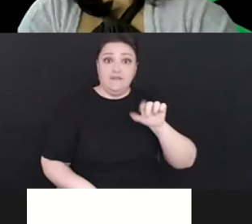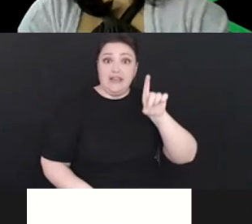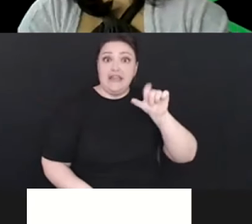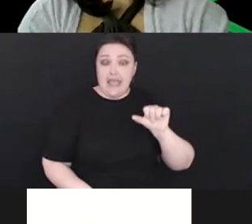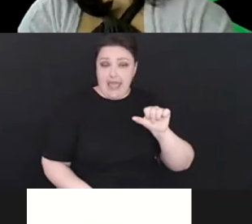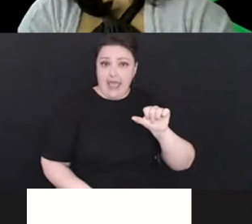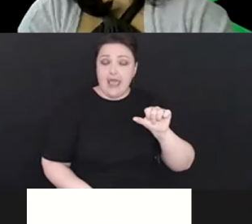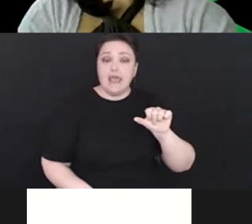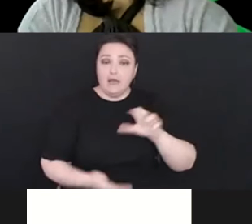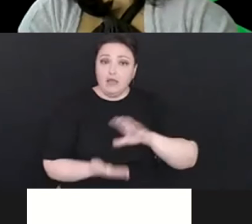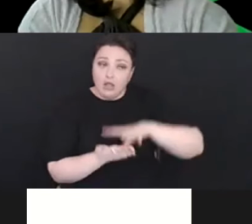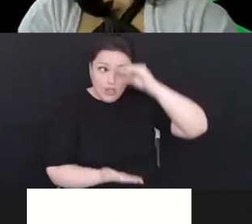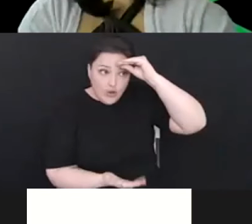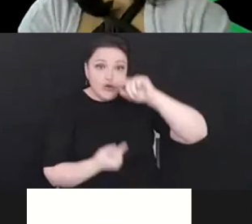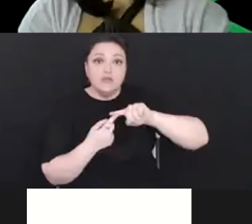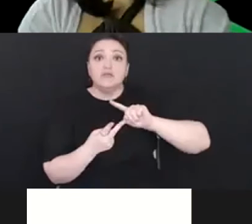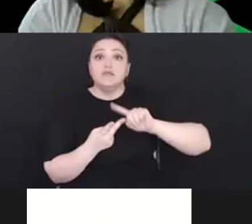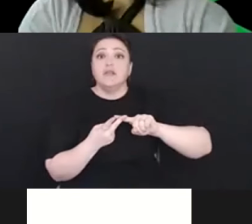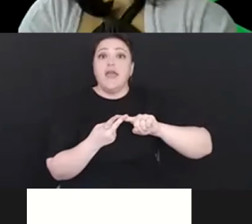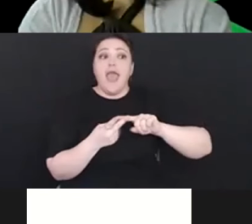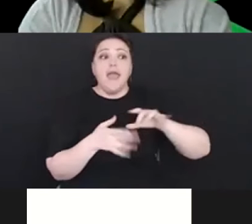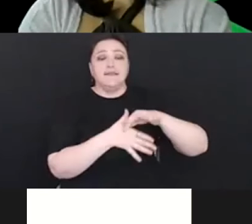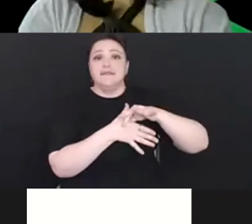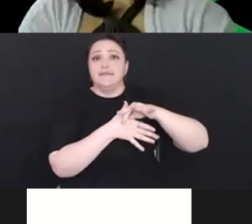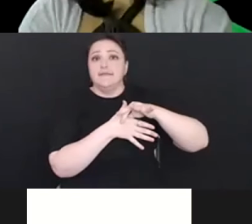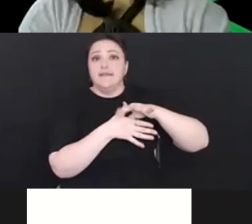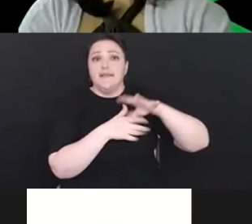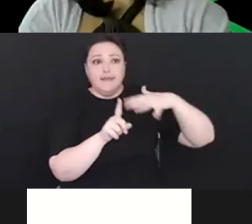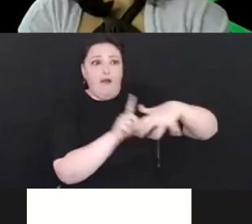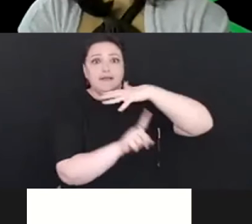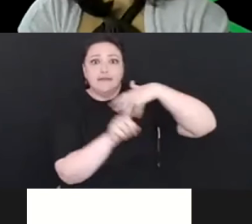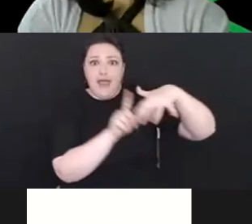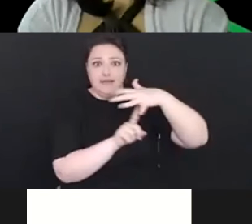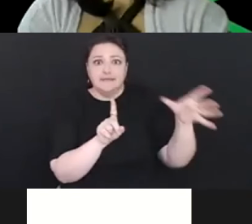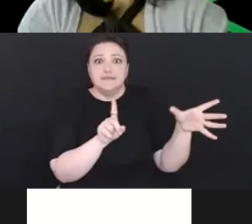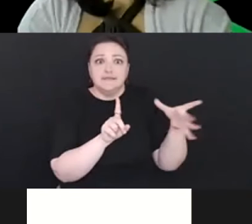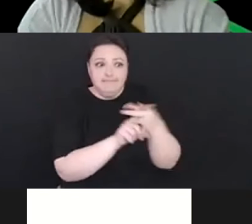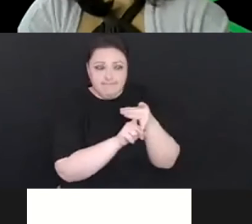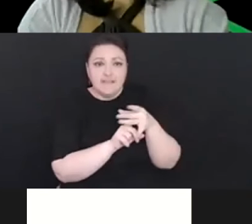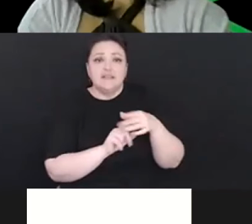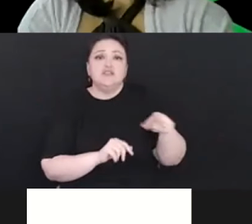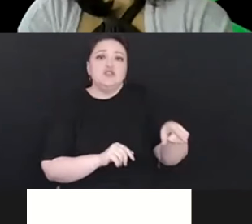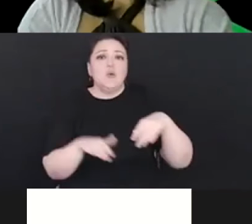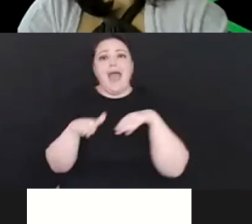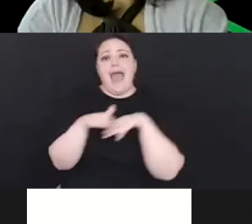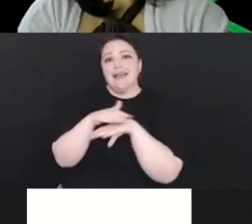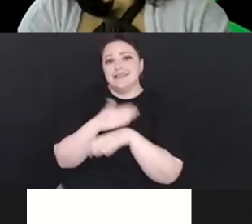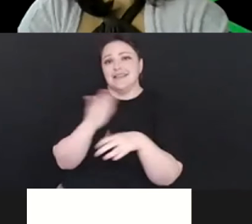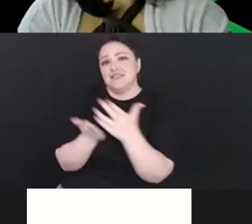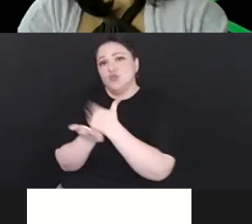being very much about productivity and access to capital, um, and access to spaces to gain